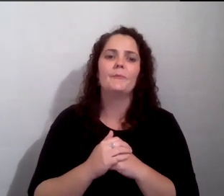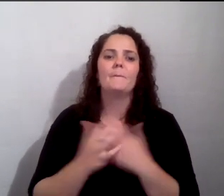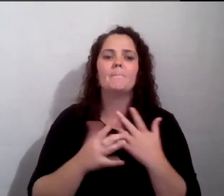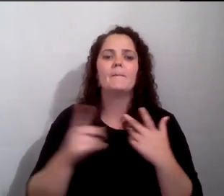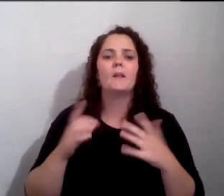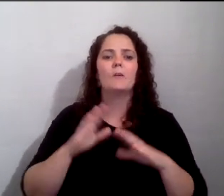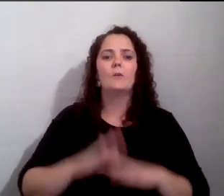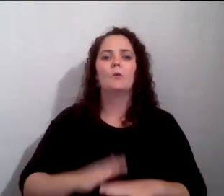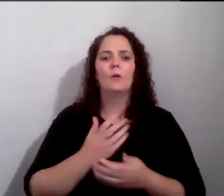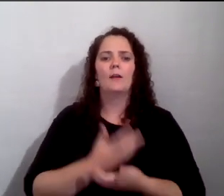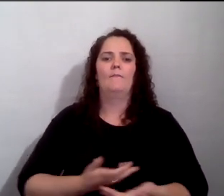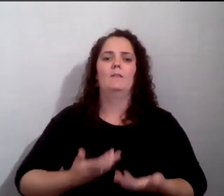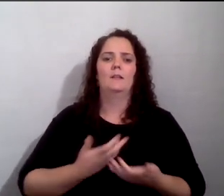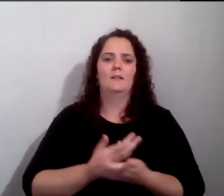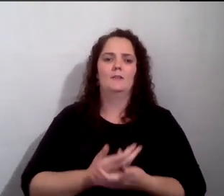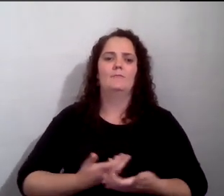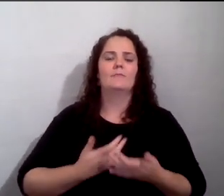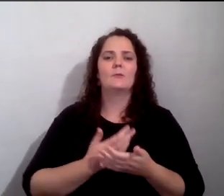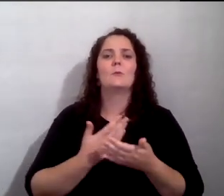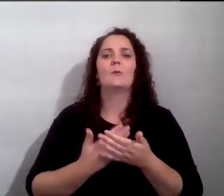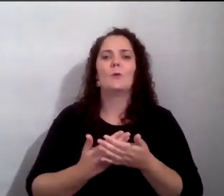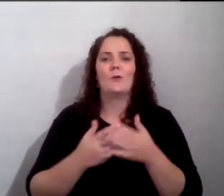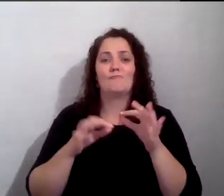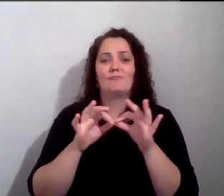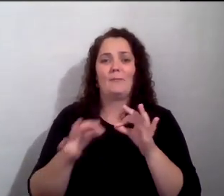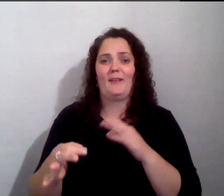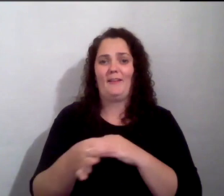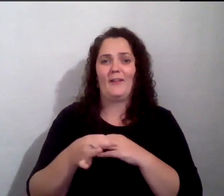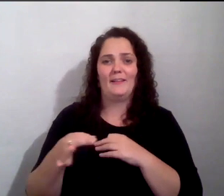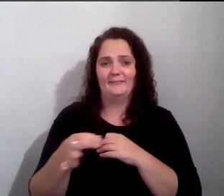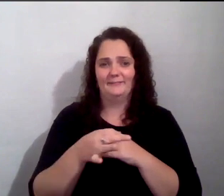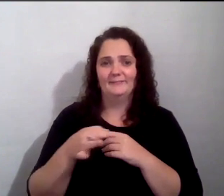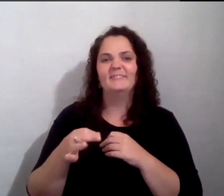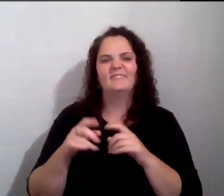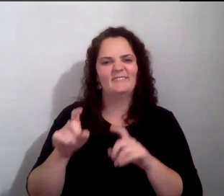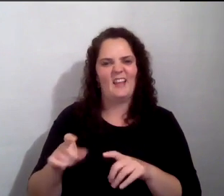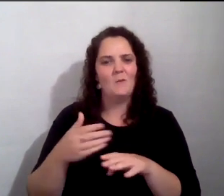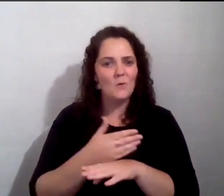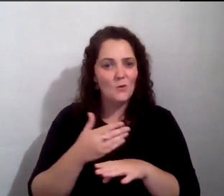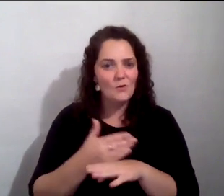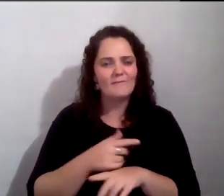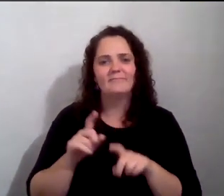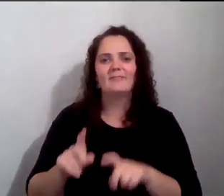So that was a Bali bathing scene and here is the work